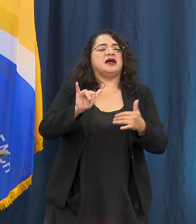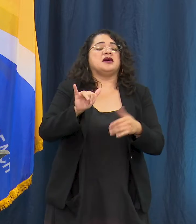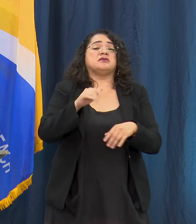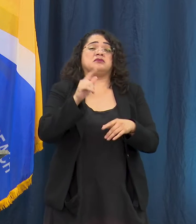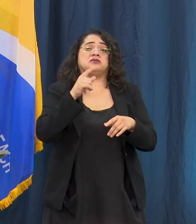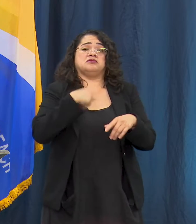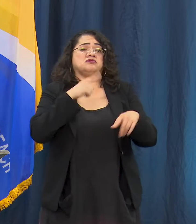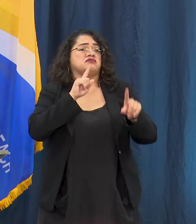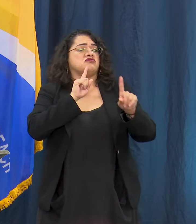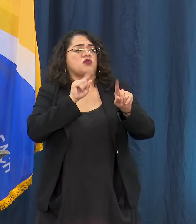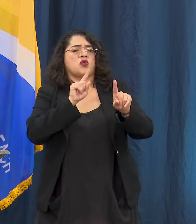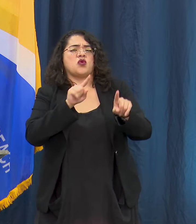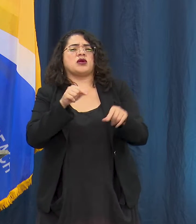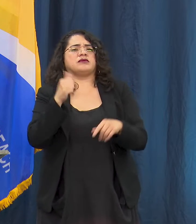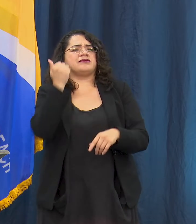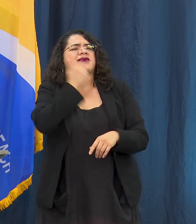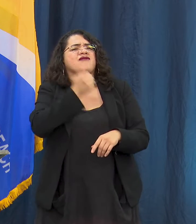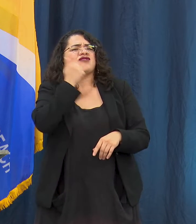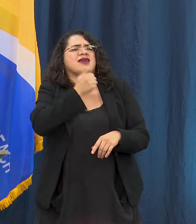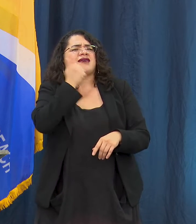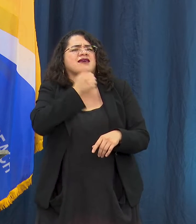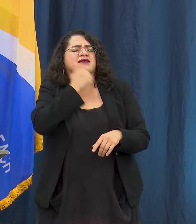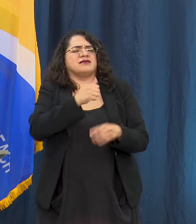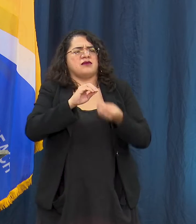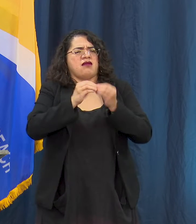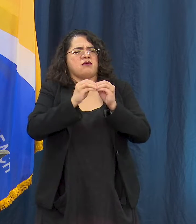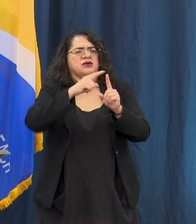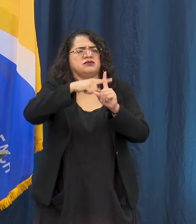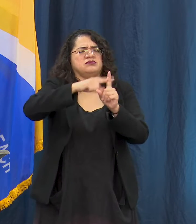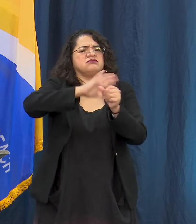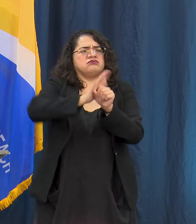are coming through on that day but generally we may test them or they may